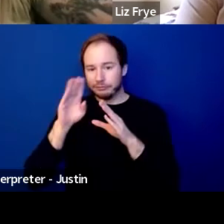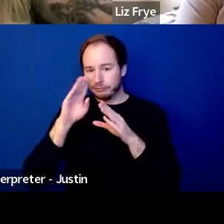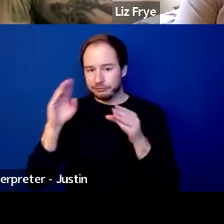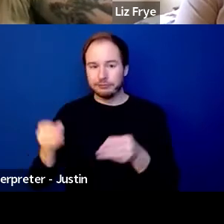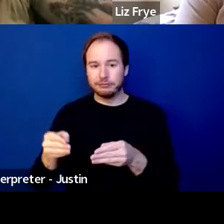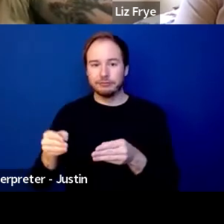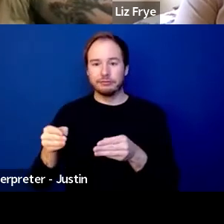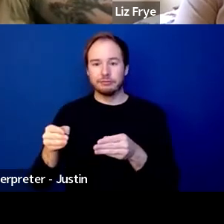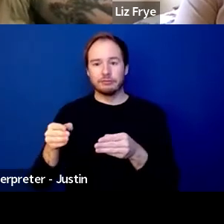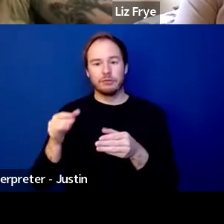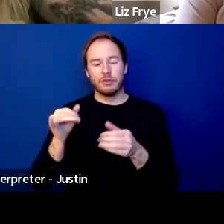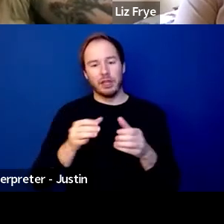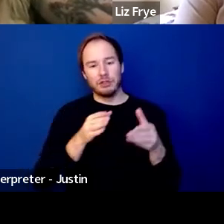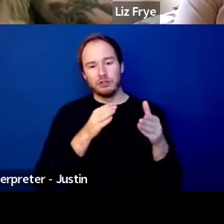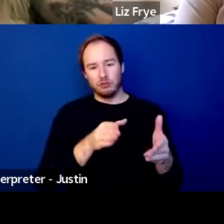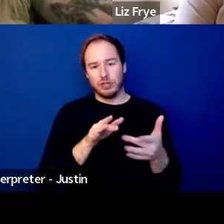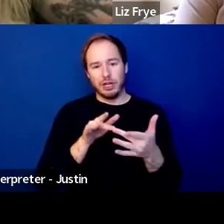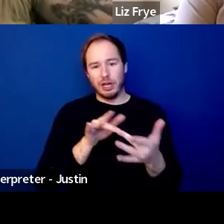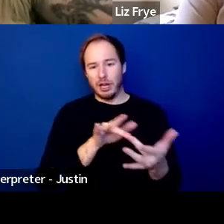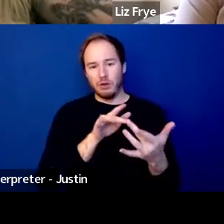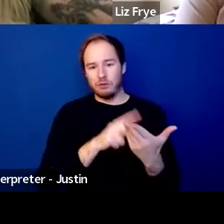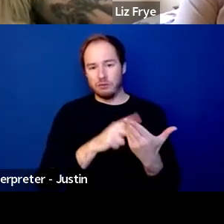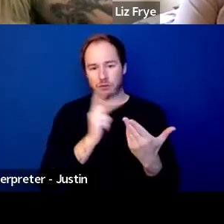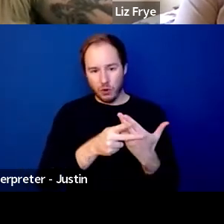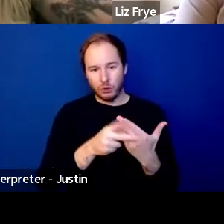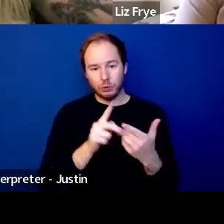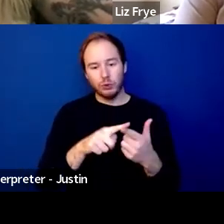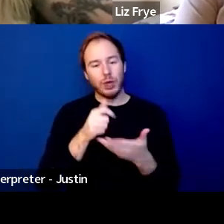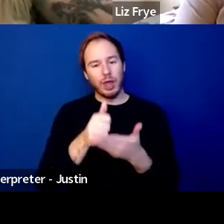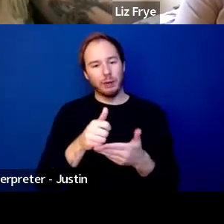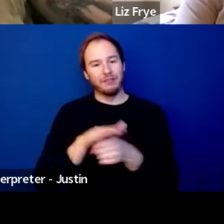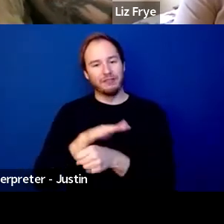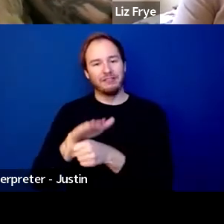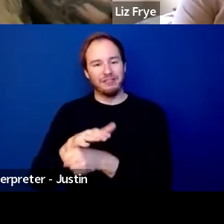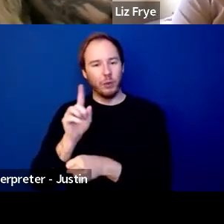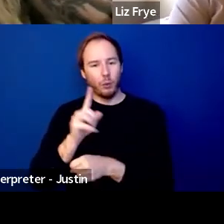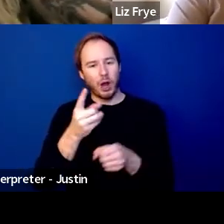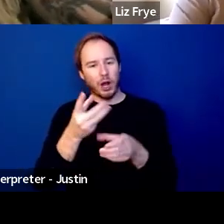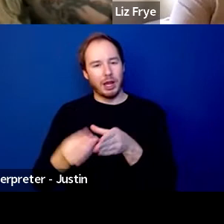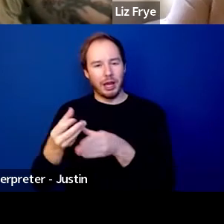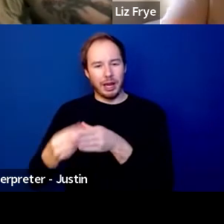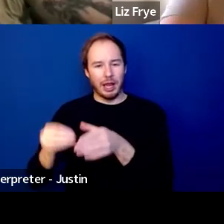a street outreach program that fills gaps in Nashville. There are several things that,